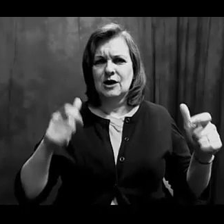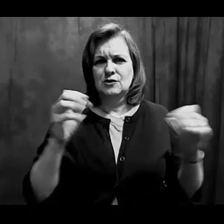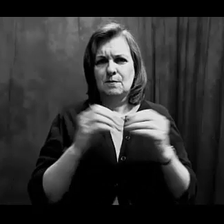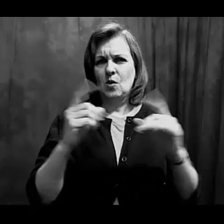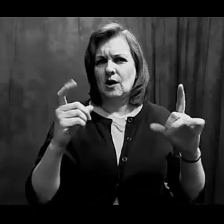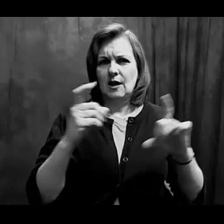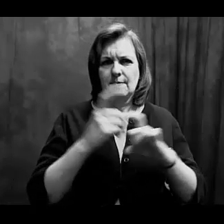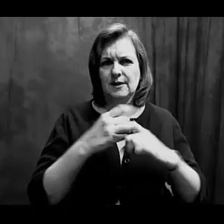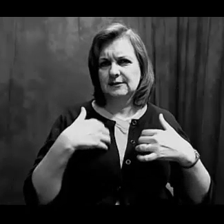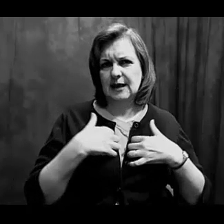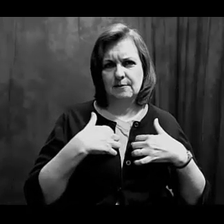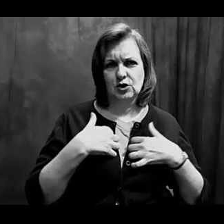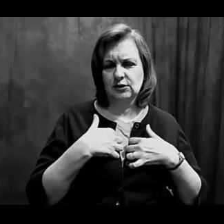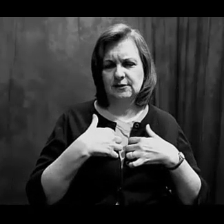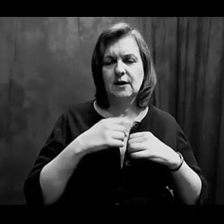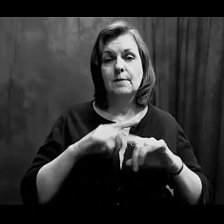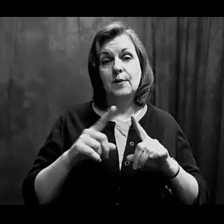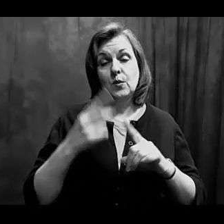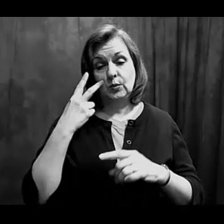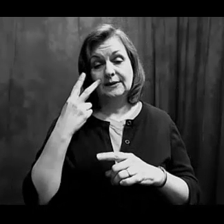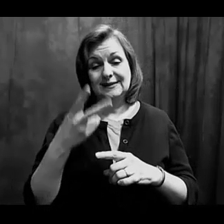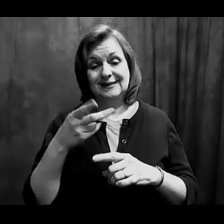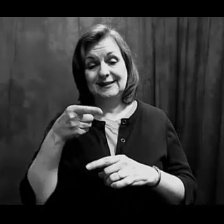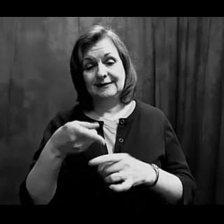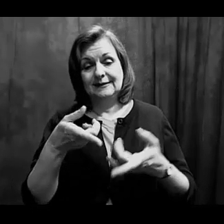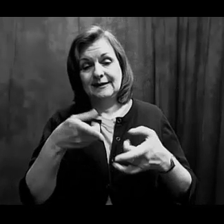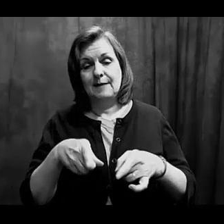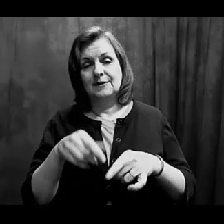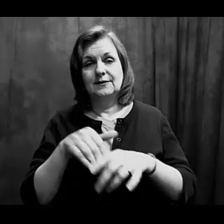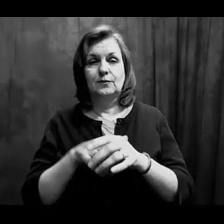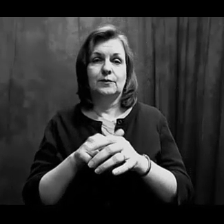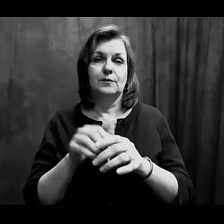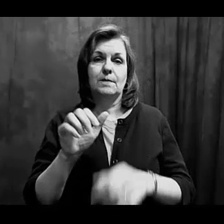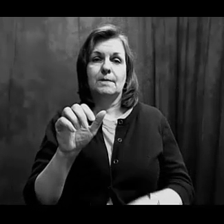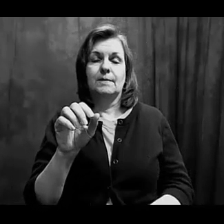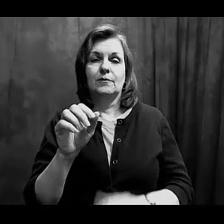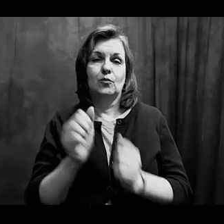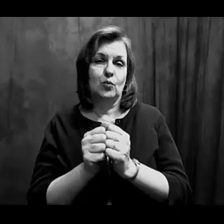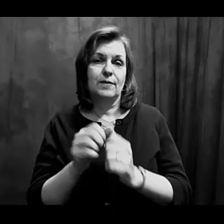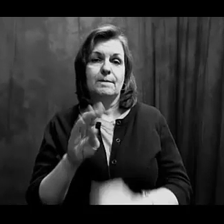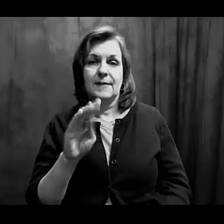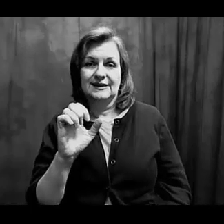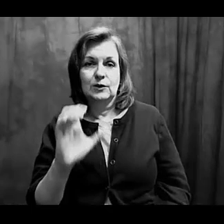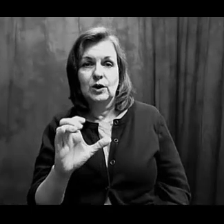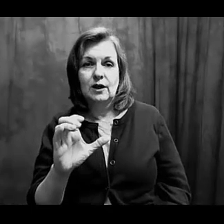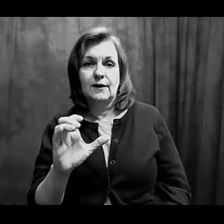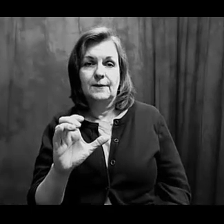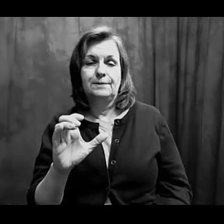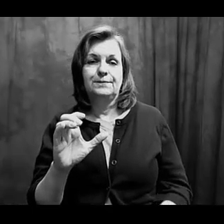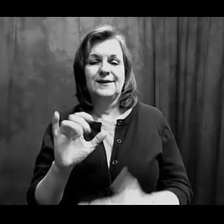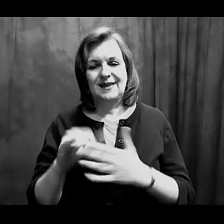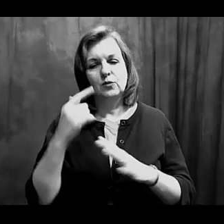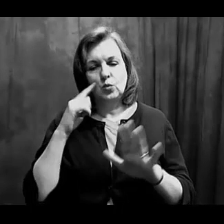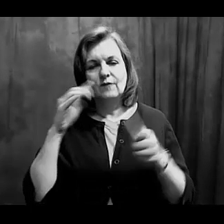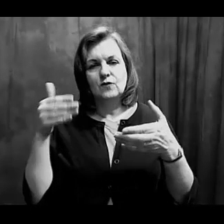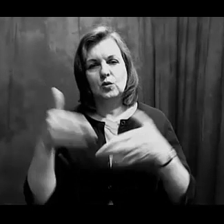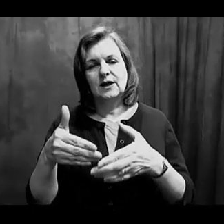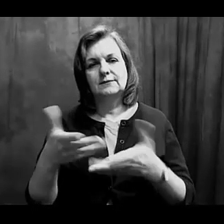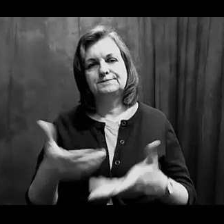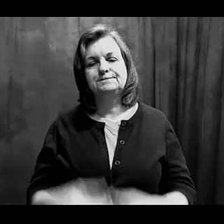most of the time but what we do see it in a lot is bacteria and that will be our focus to show you that